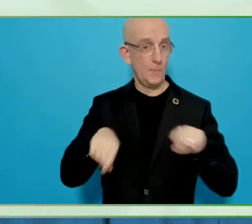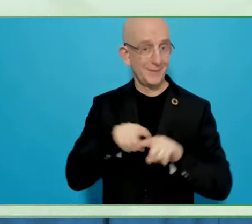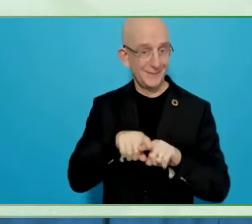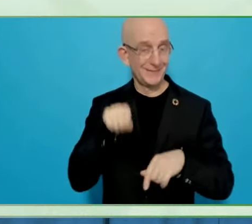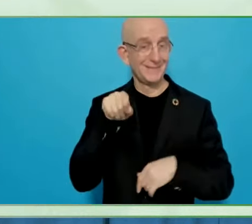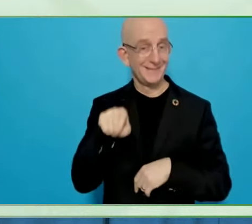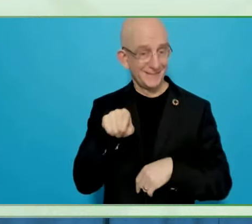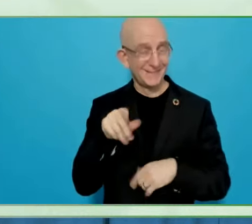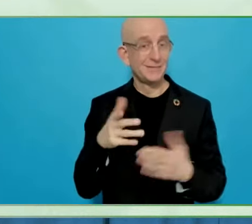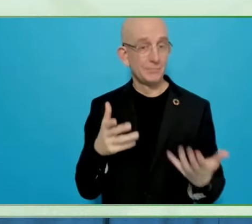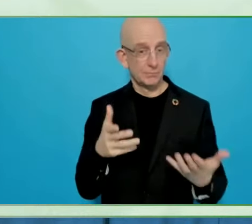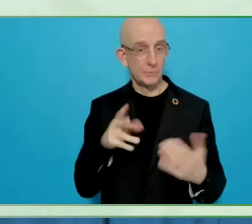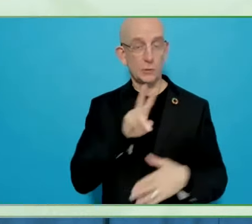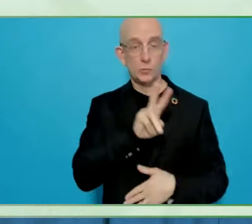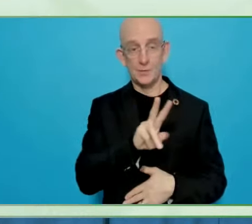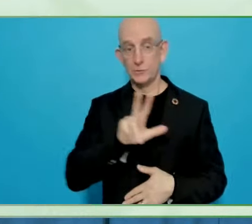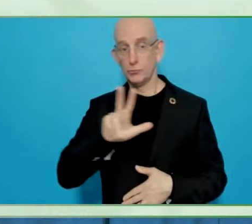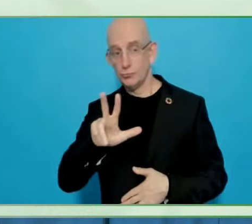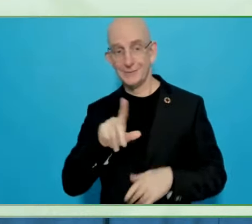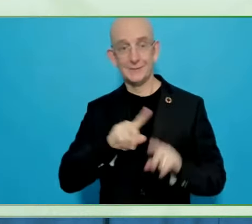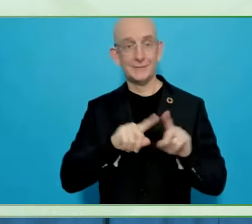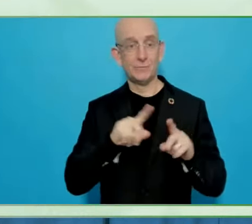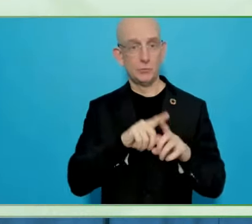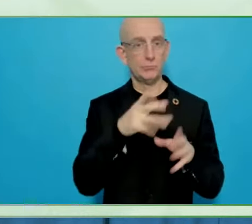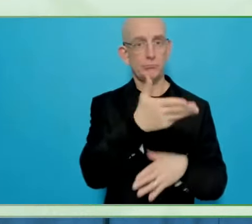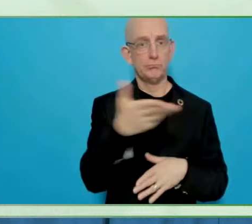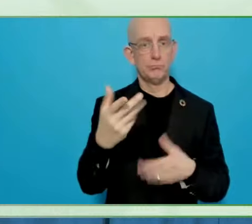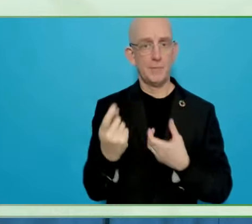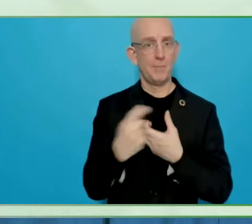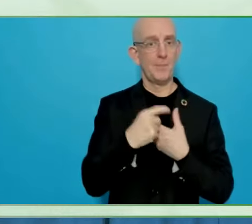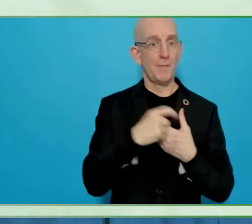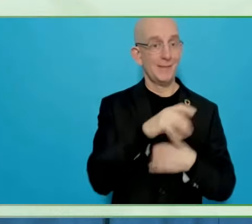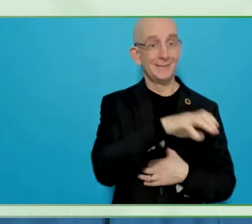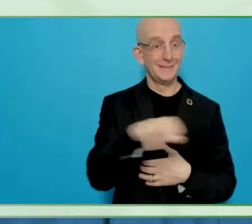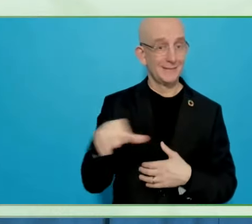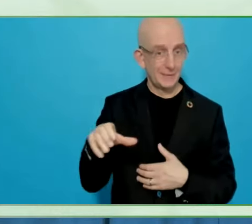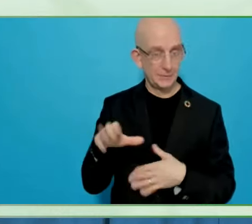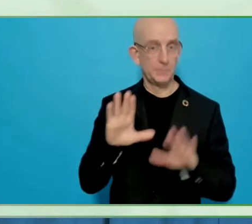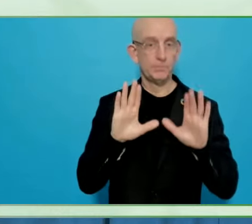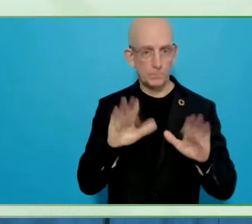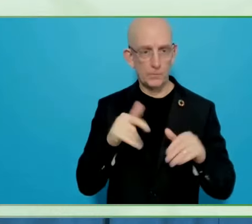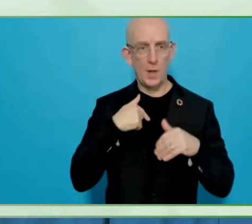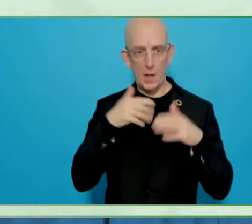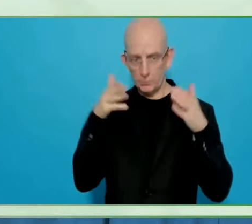I read now from the strategy in 2022 the commission will launch a